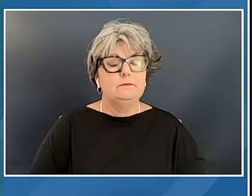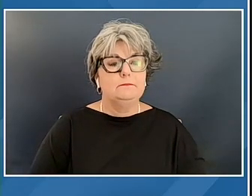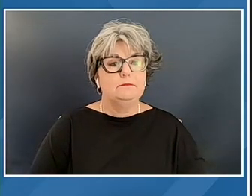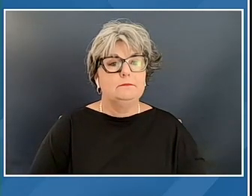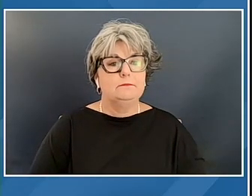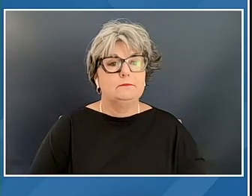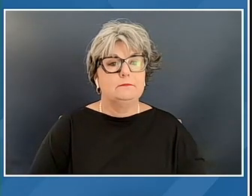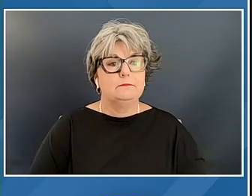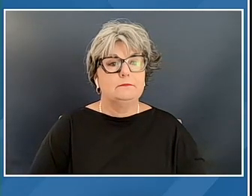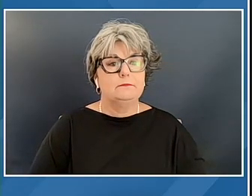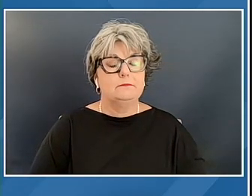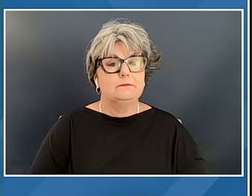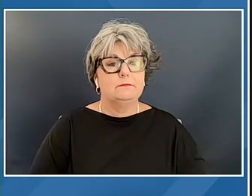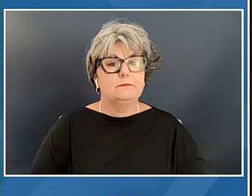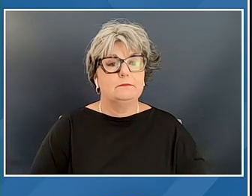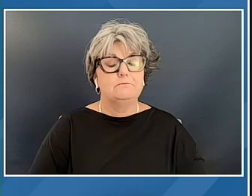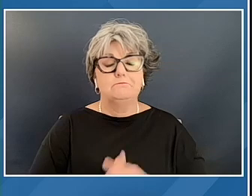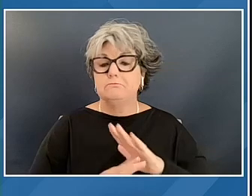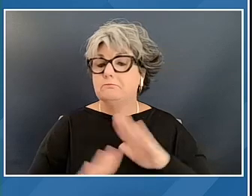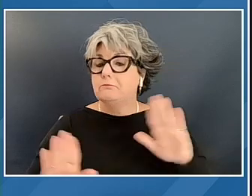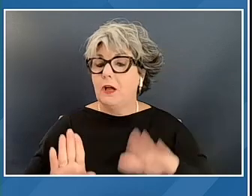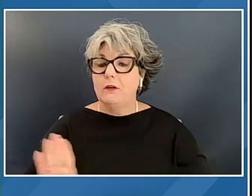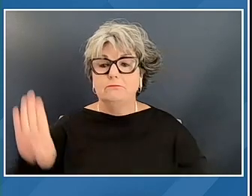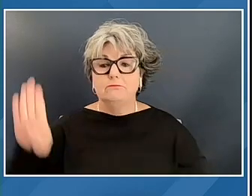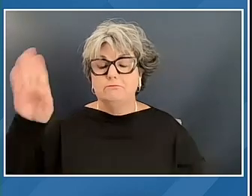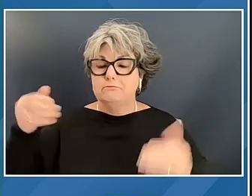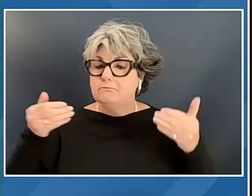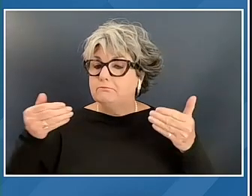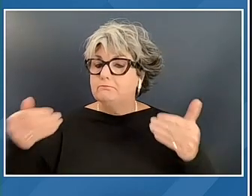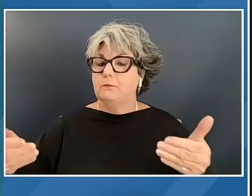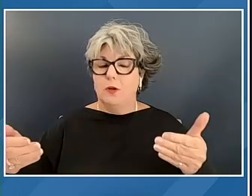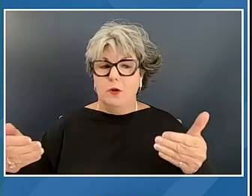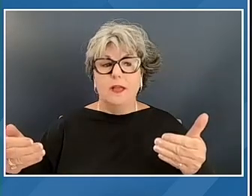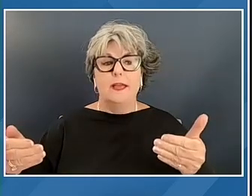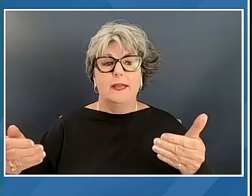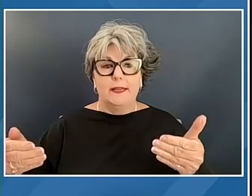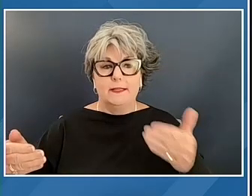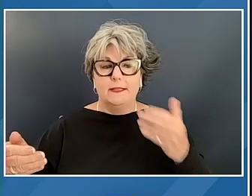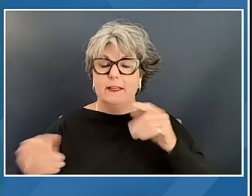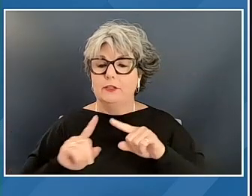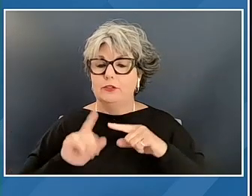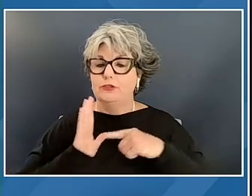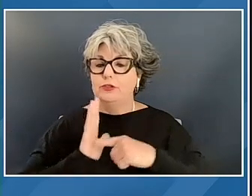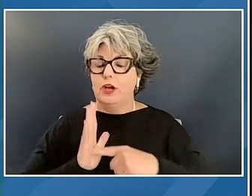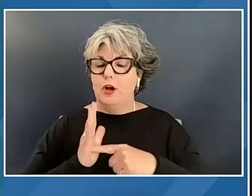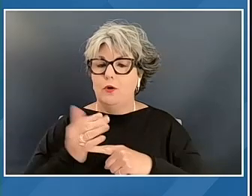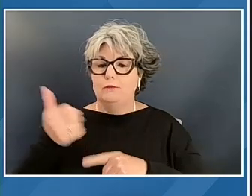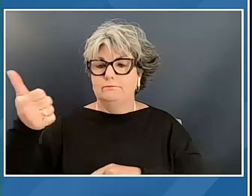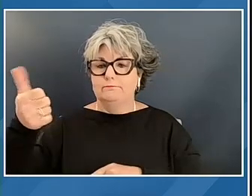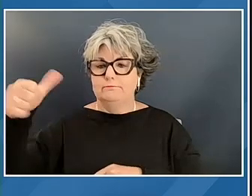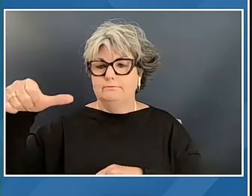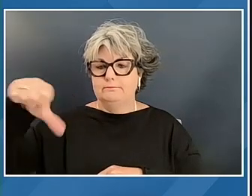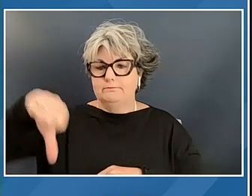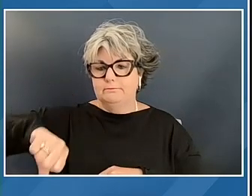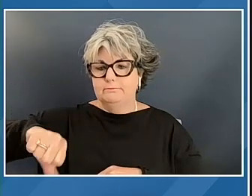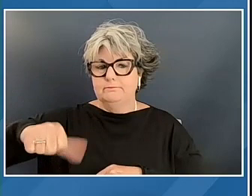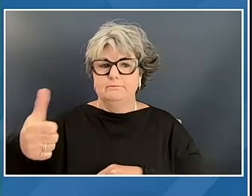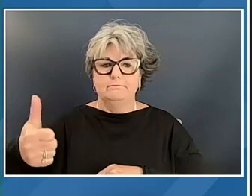Seeing no hands, let's go ahead and see our show of thumbs on making that the title of that group.